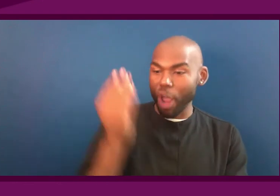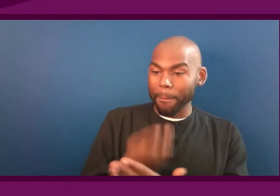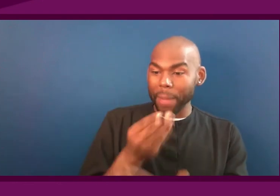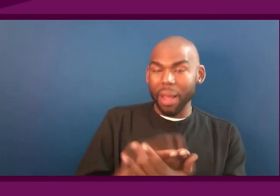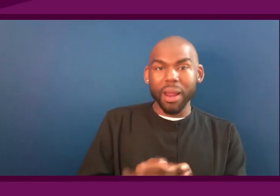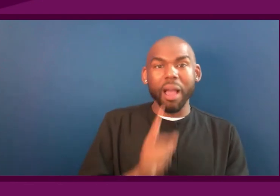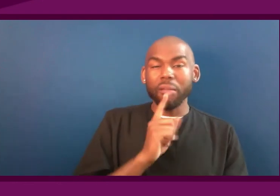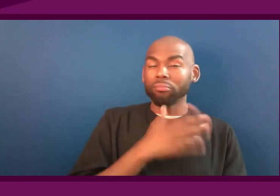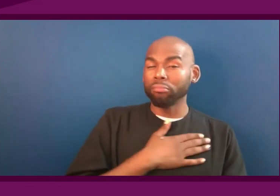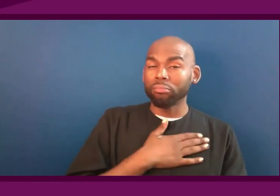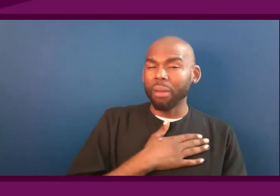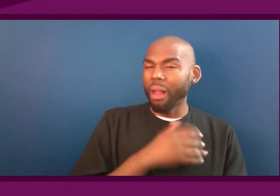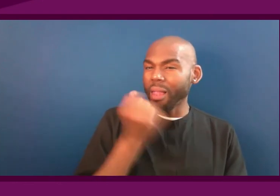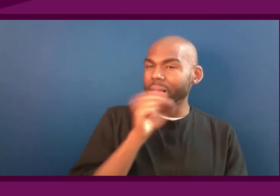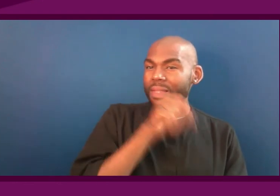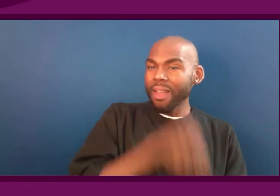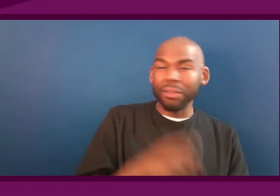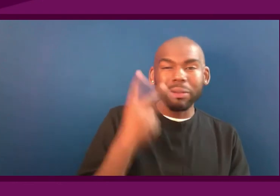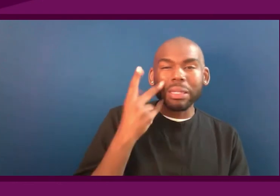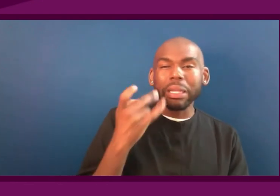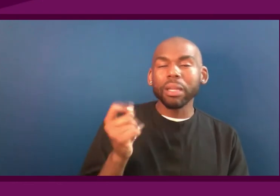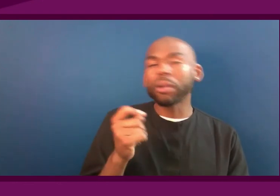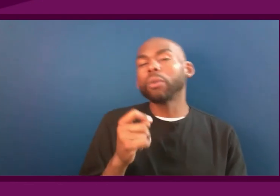inclusion as a whole? Debra Ruh: